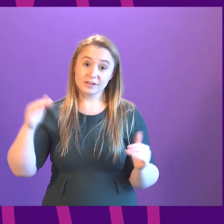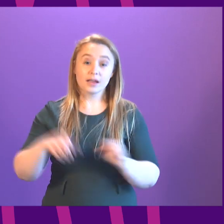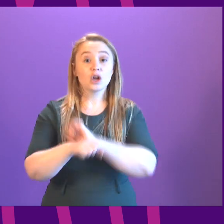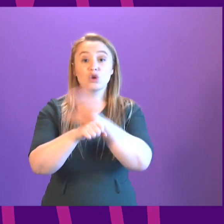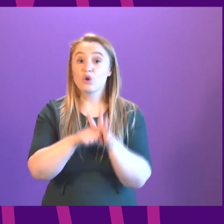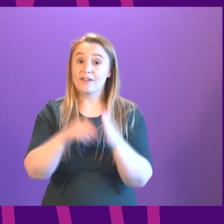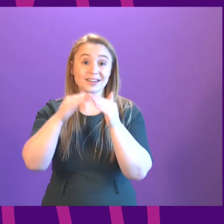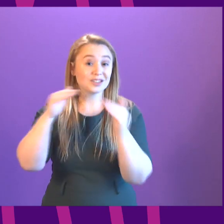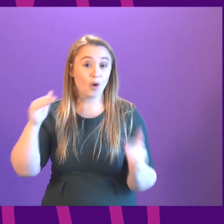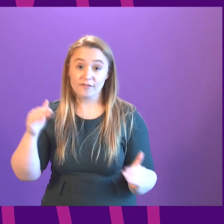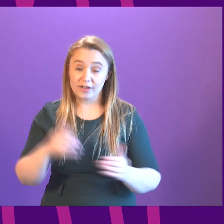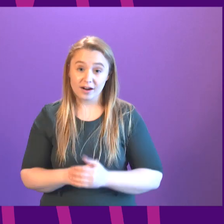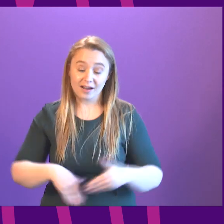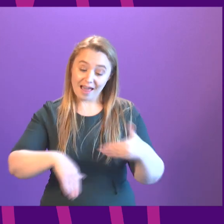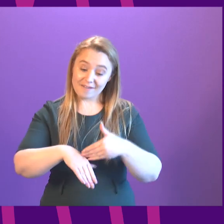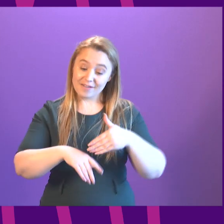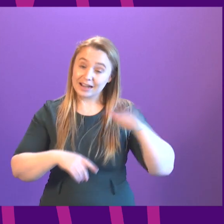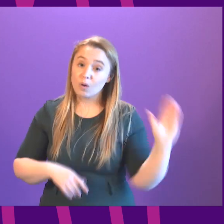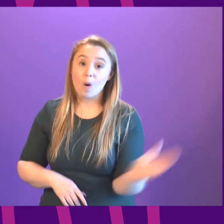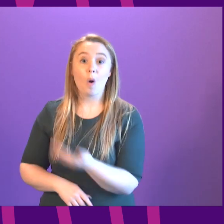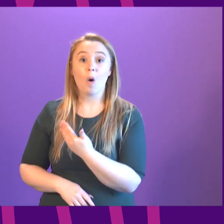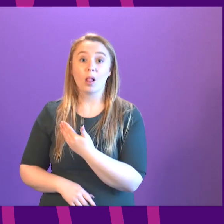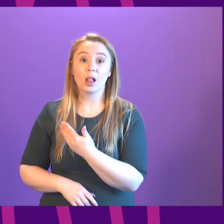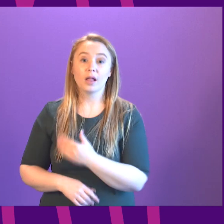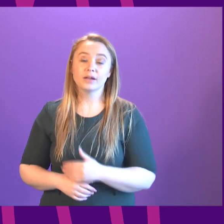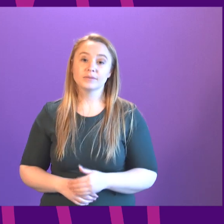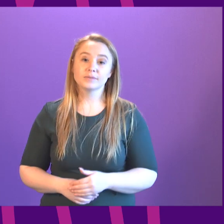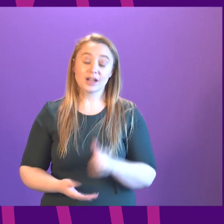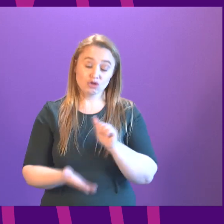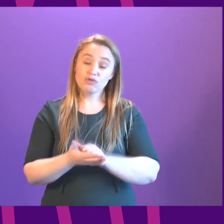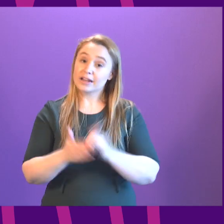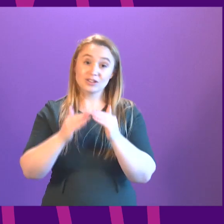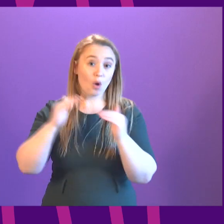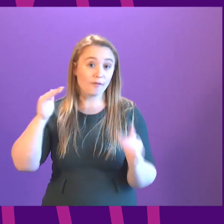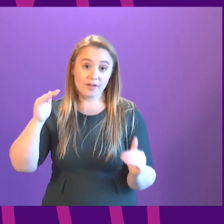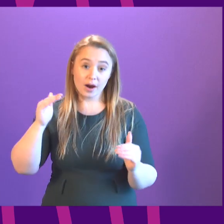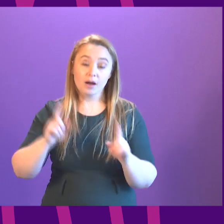to everybody. That is the point—it is not fair. We are having to take decisions that